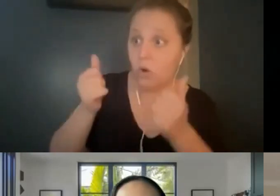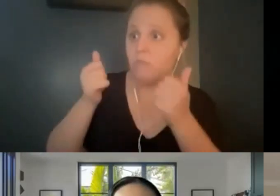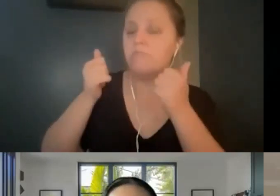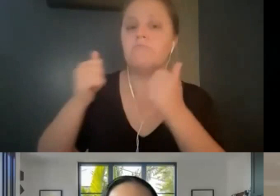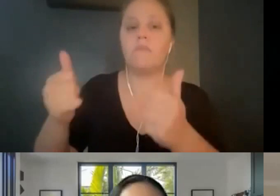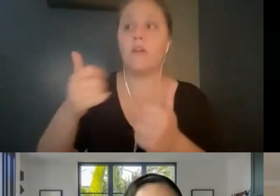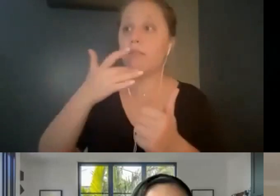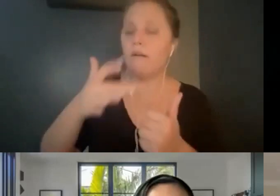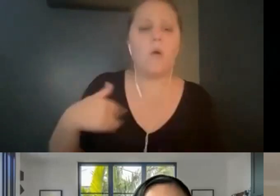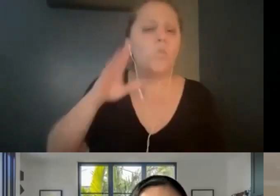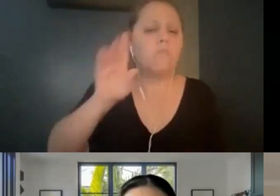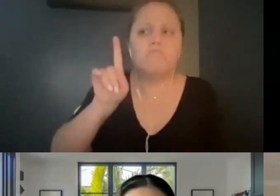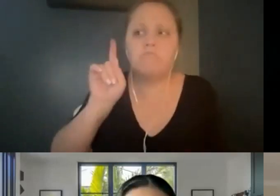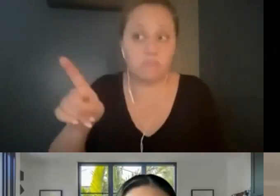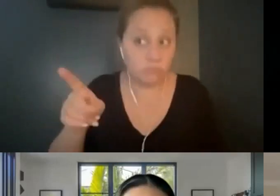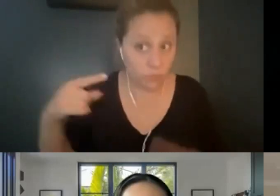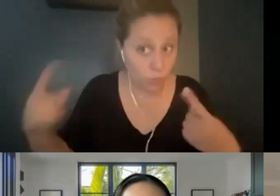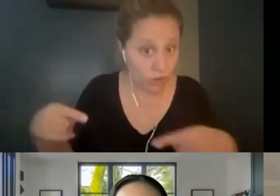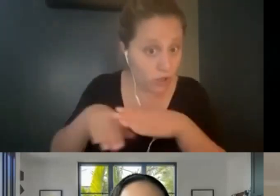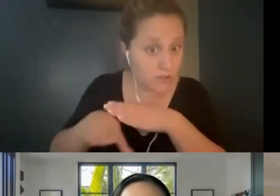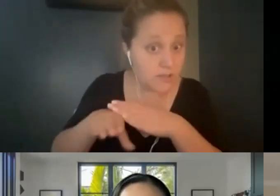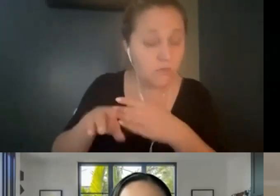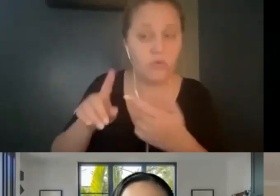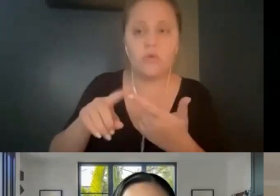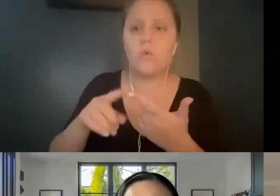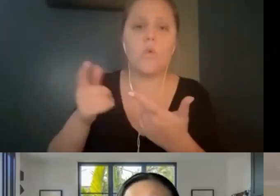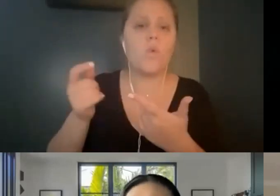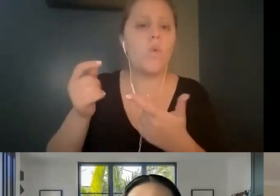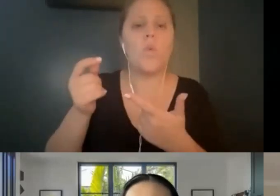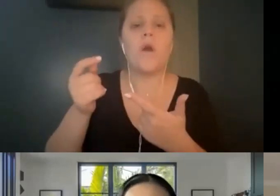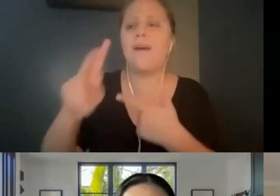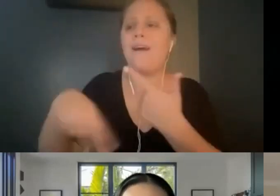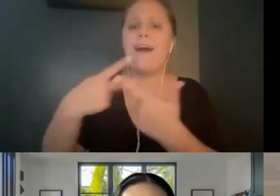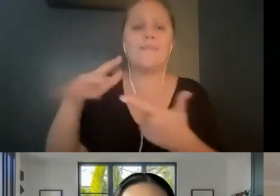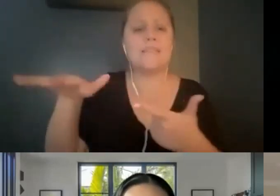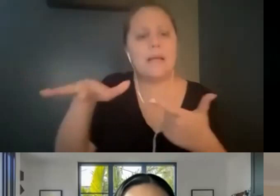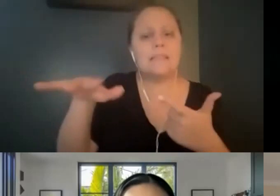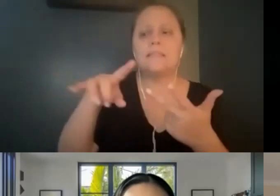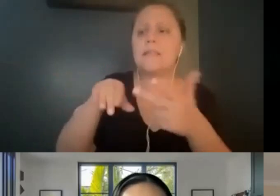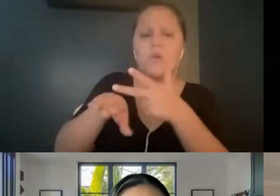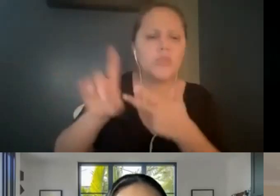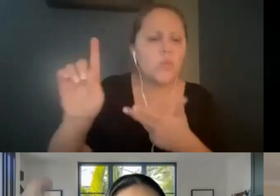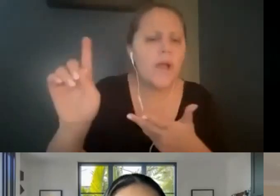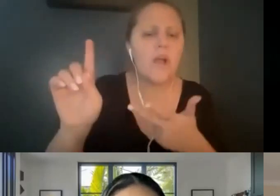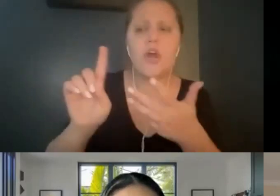You know, "What kind of ... what's your space like?", "Where's the entrance?", etc. and I think that kind of gives them the red flag,